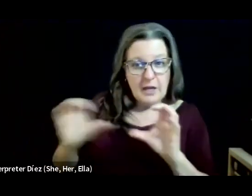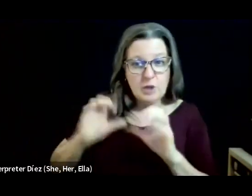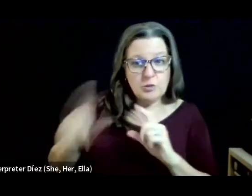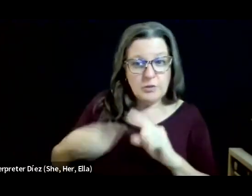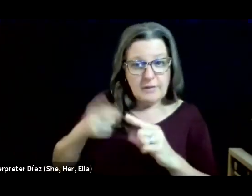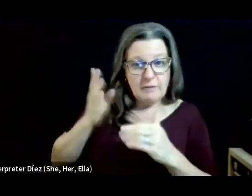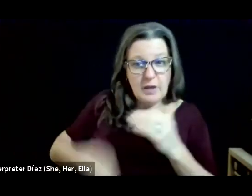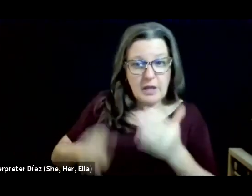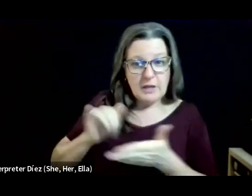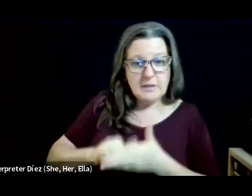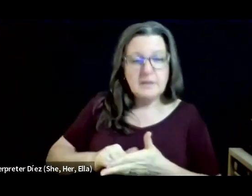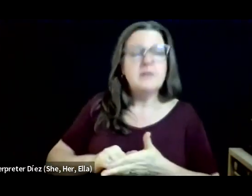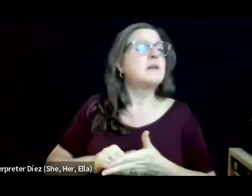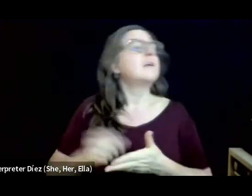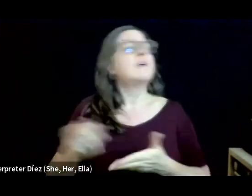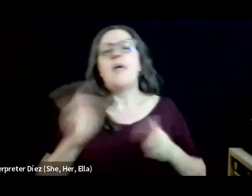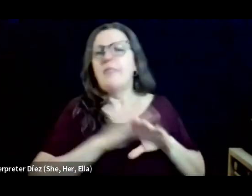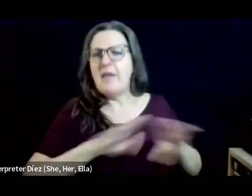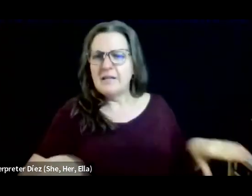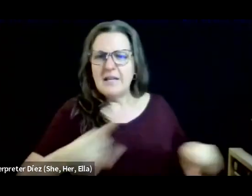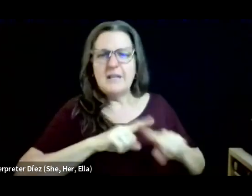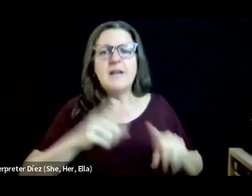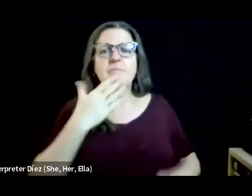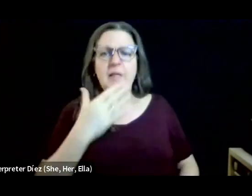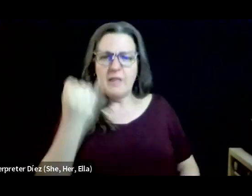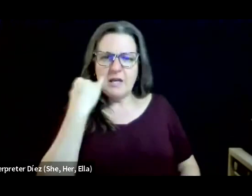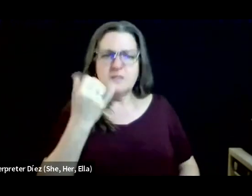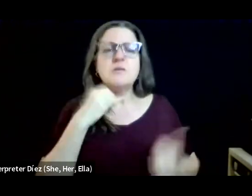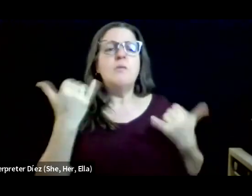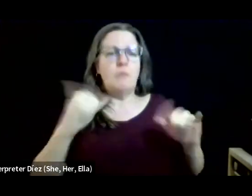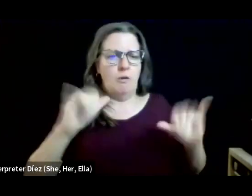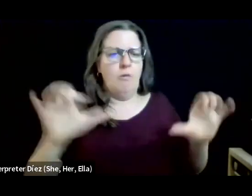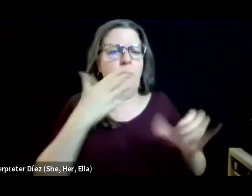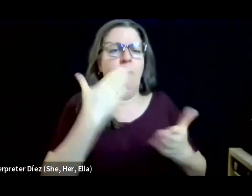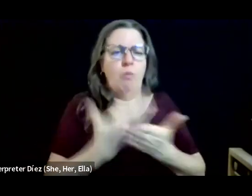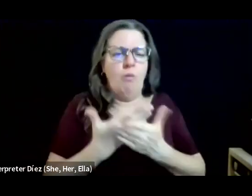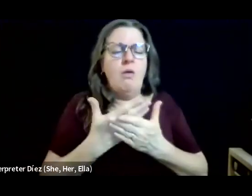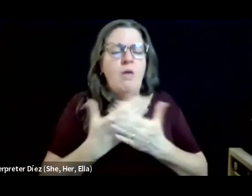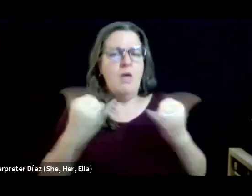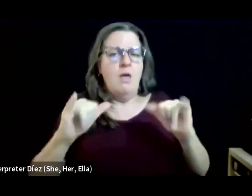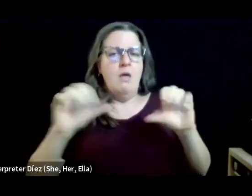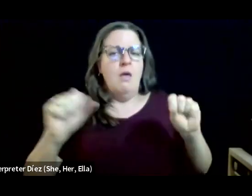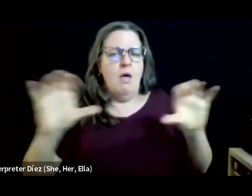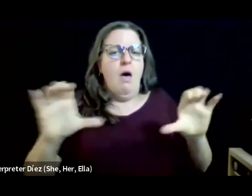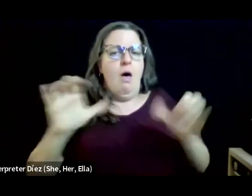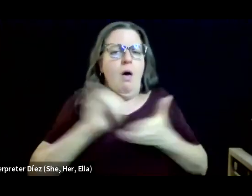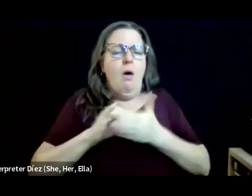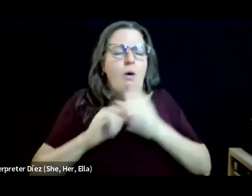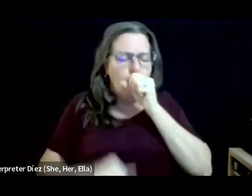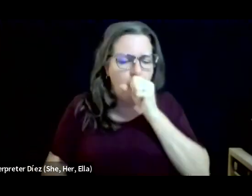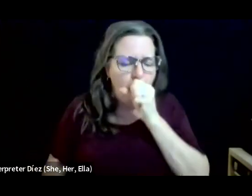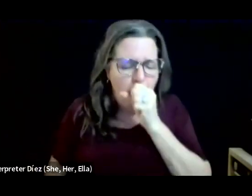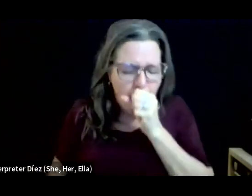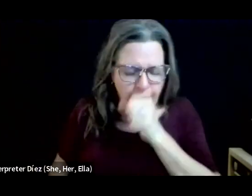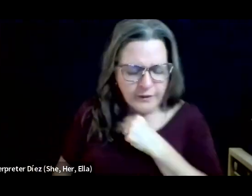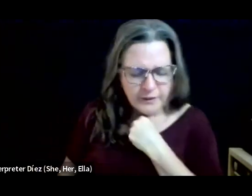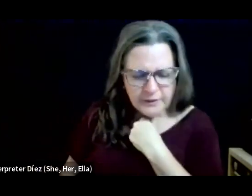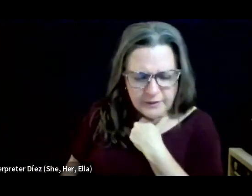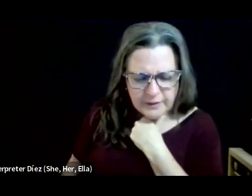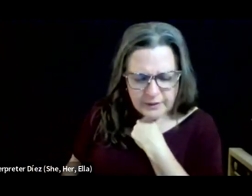They didn't, but that's a very good idea. We can still do that. [So only Eastside students that are eligible for the program?] Currently,